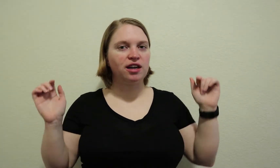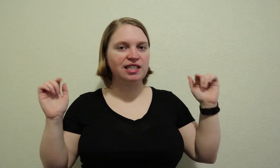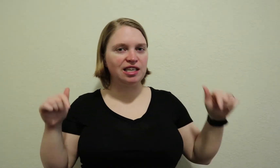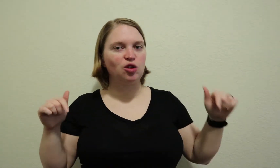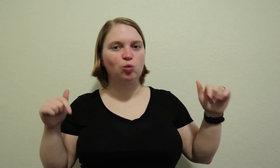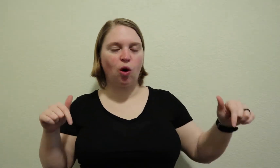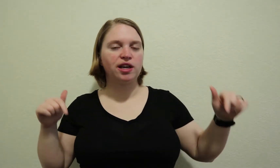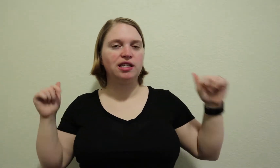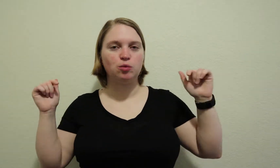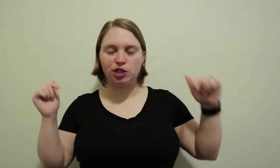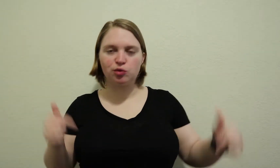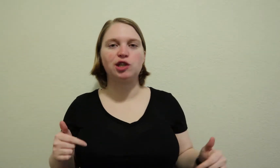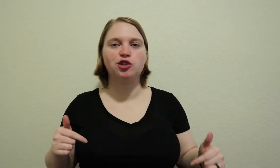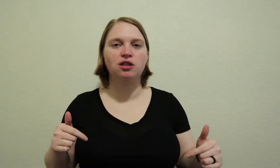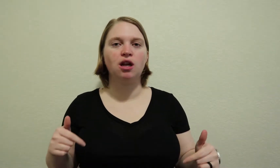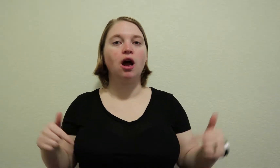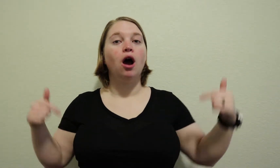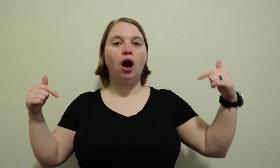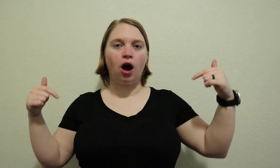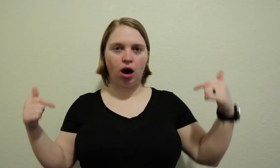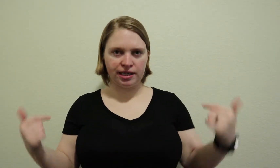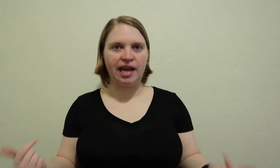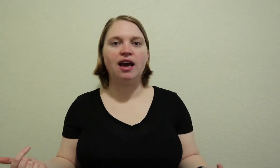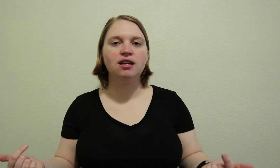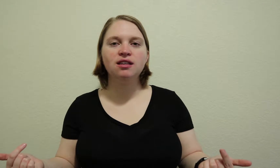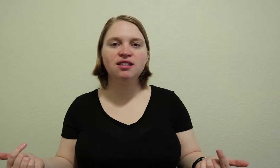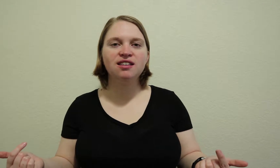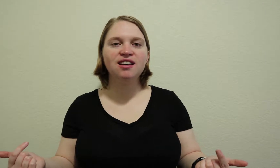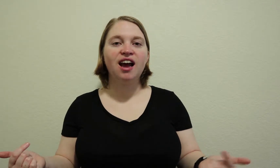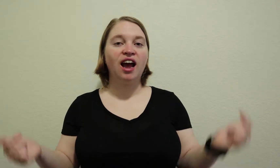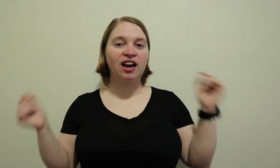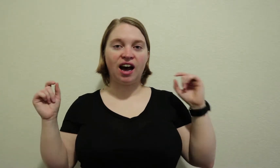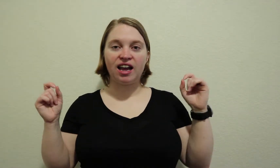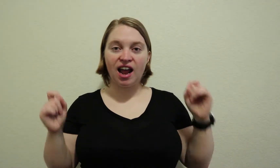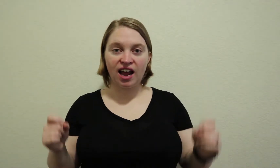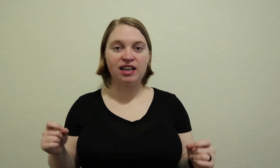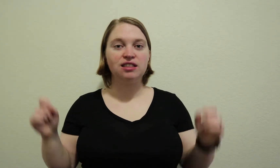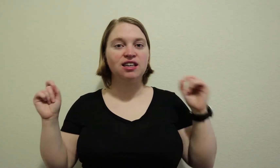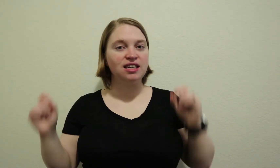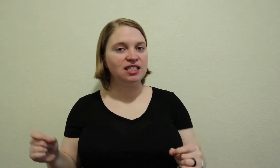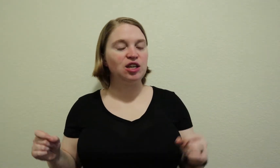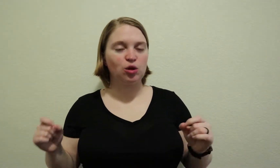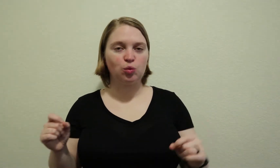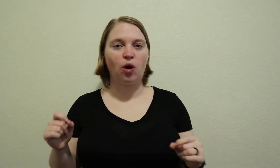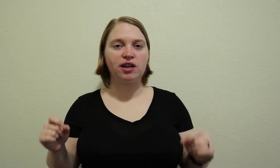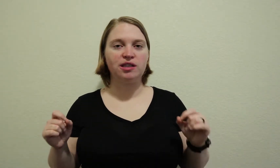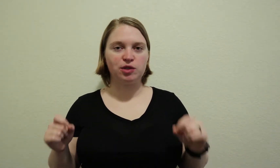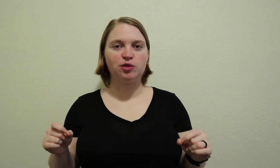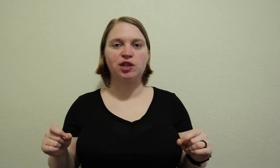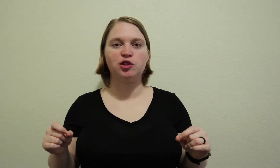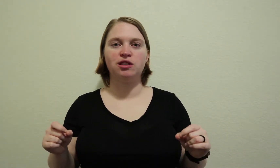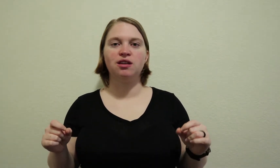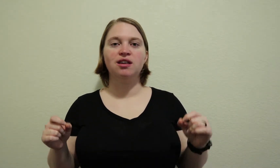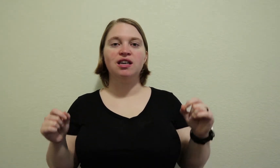heel walking restriction again and I hate heel walking restriction